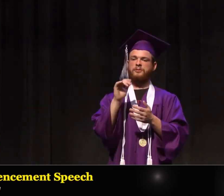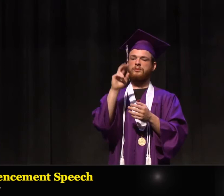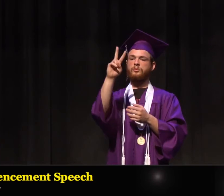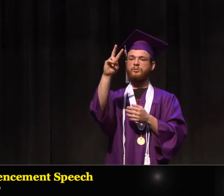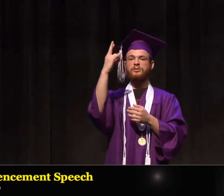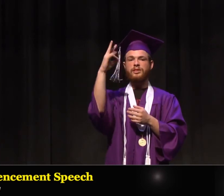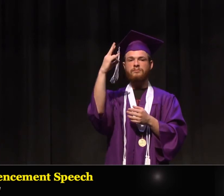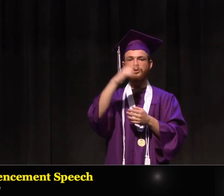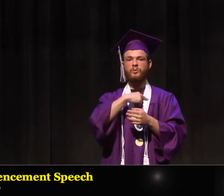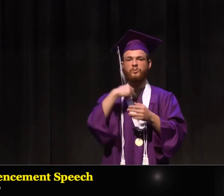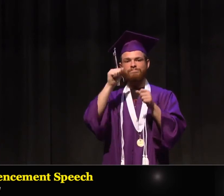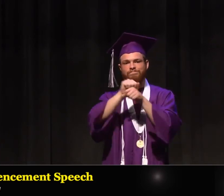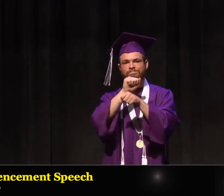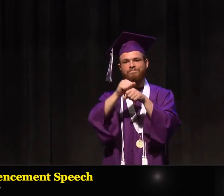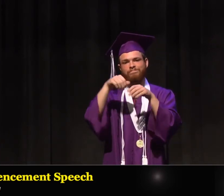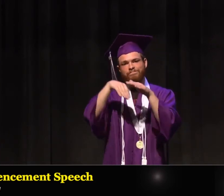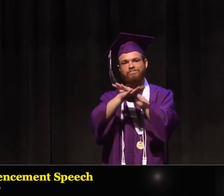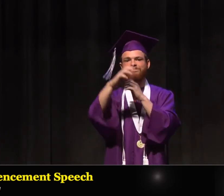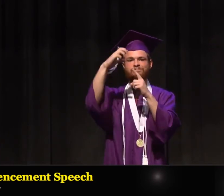It's alright. It's great.